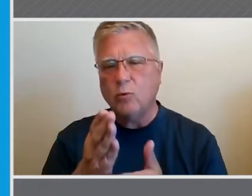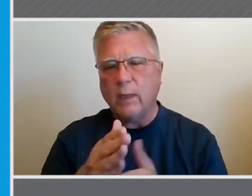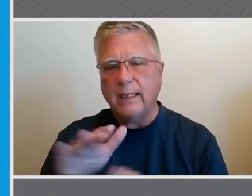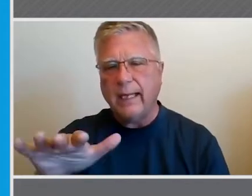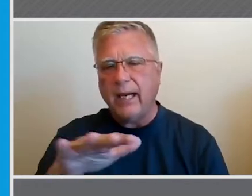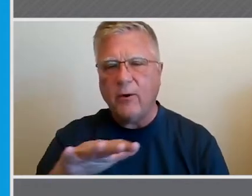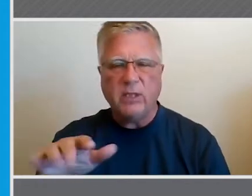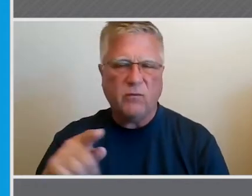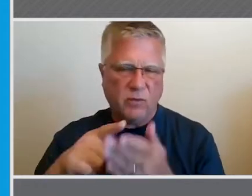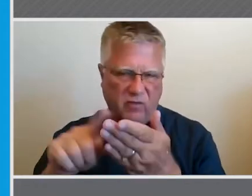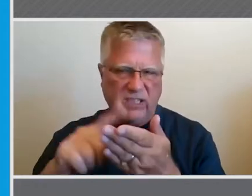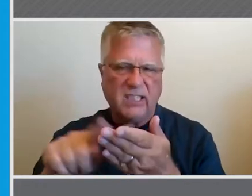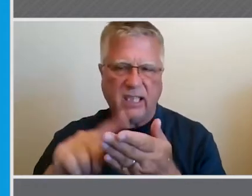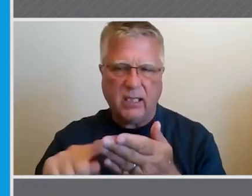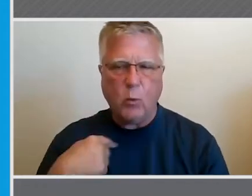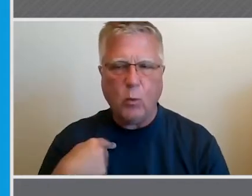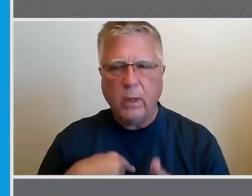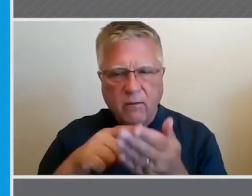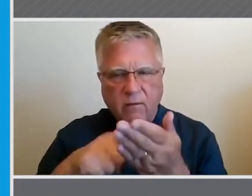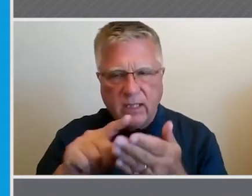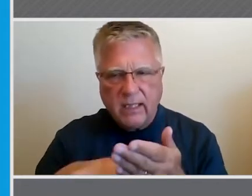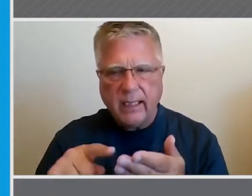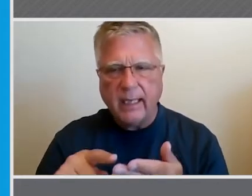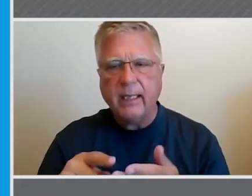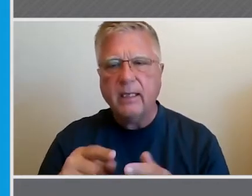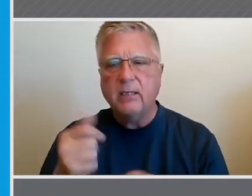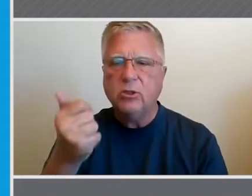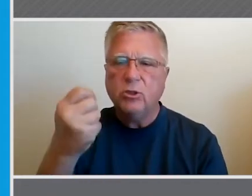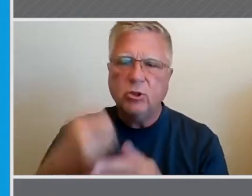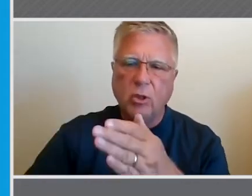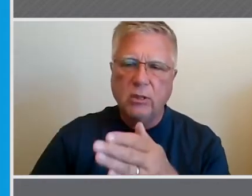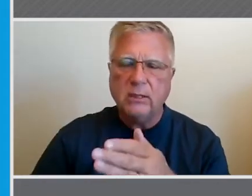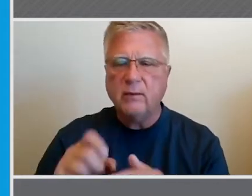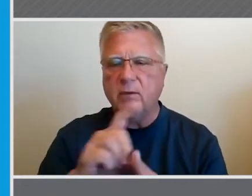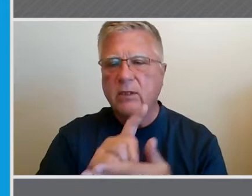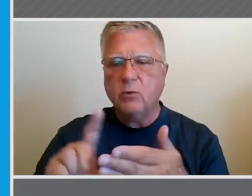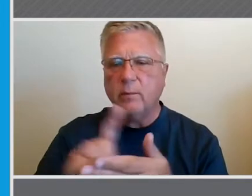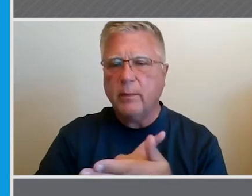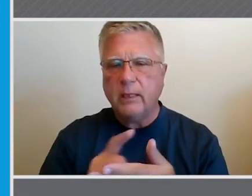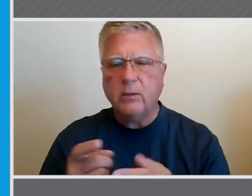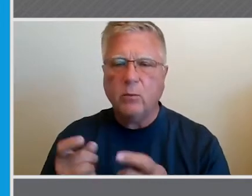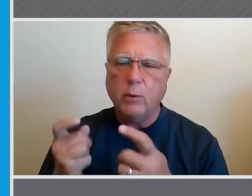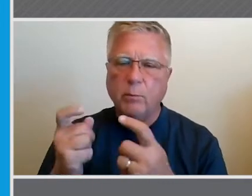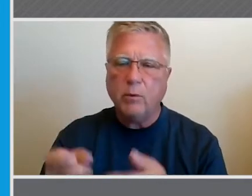We investigate allegations of discrimination, you provide training and community education